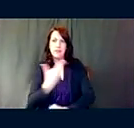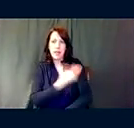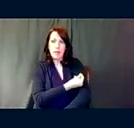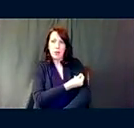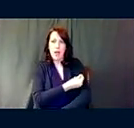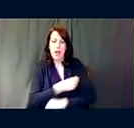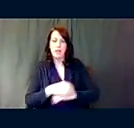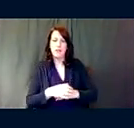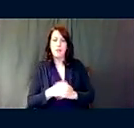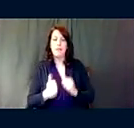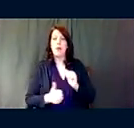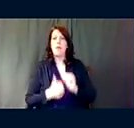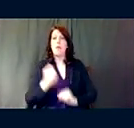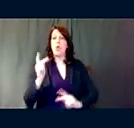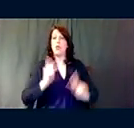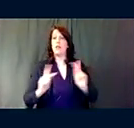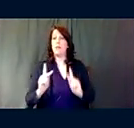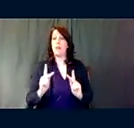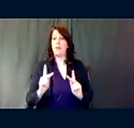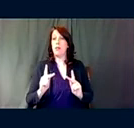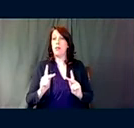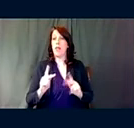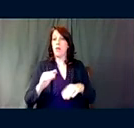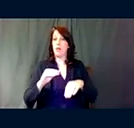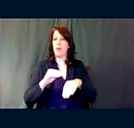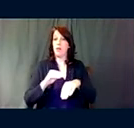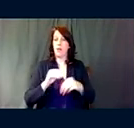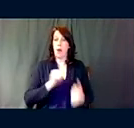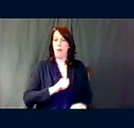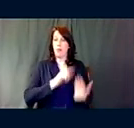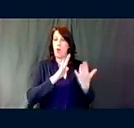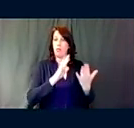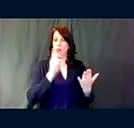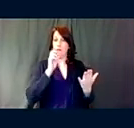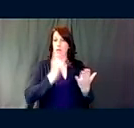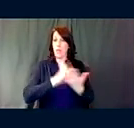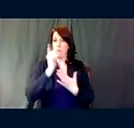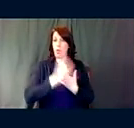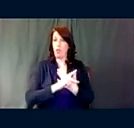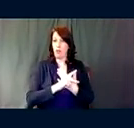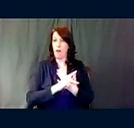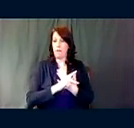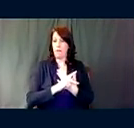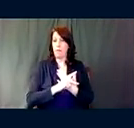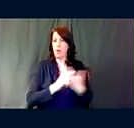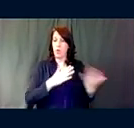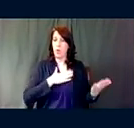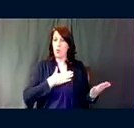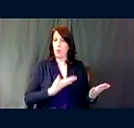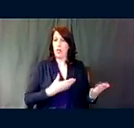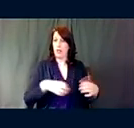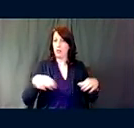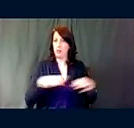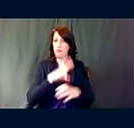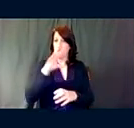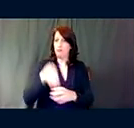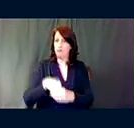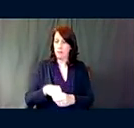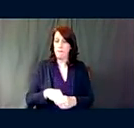PEOPLE ABOUT GETTING IMMUNIZED. SO MOST OF THE PEOPLE THAT WE APPROACHED IN THIS -- FOR THIS PROGRAM WERE WILLING TO DO IT,